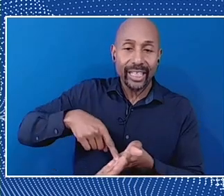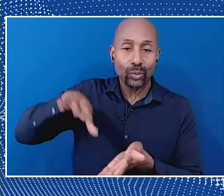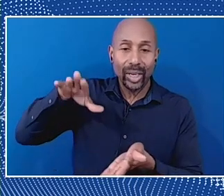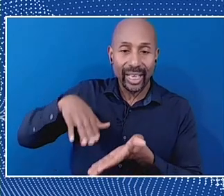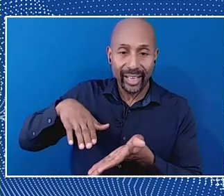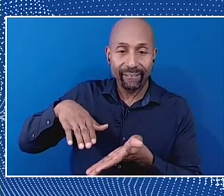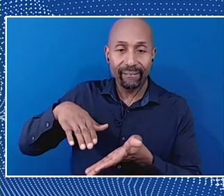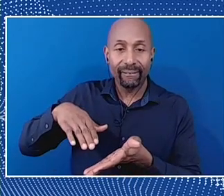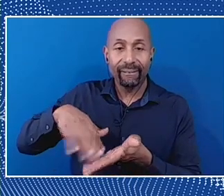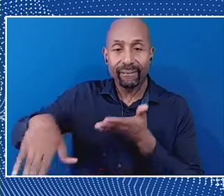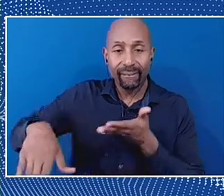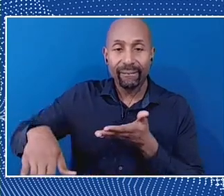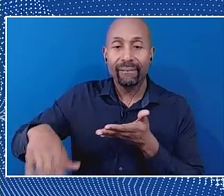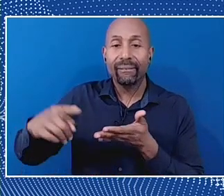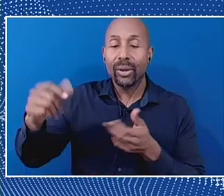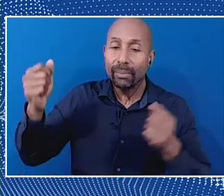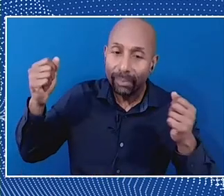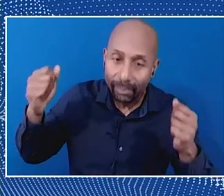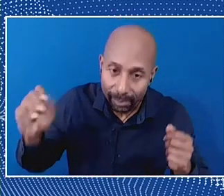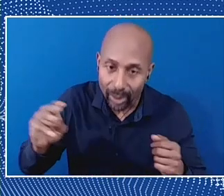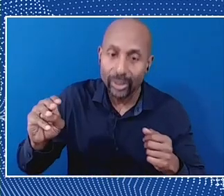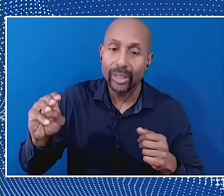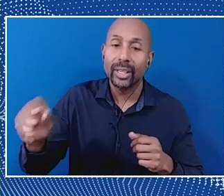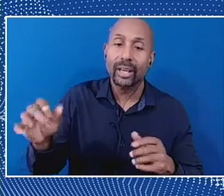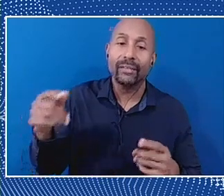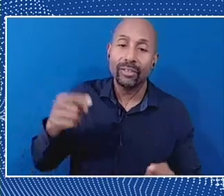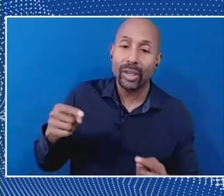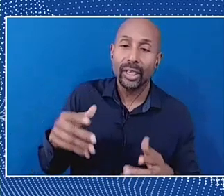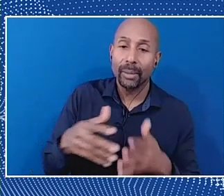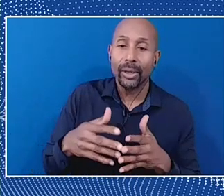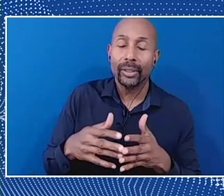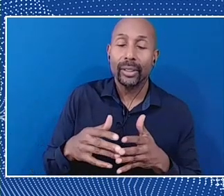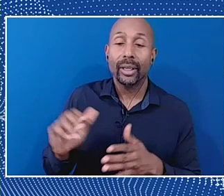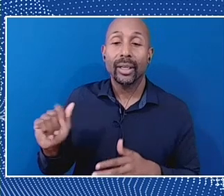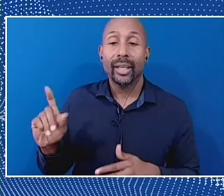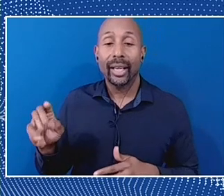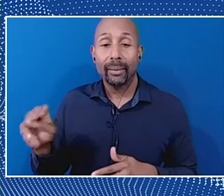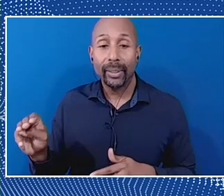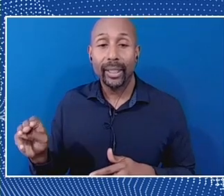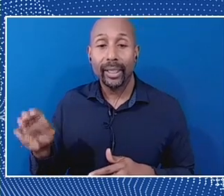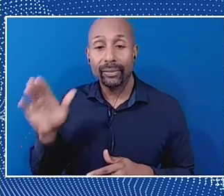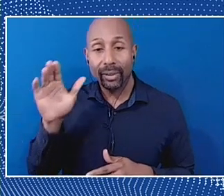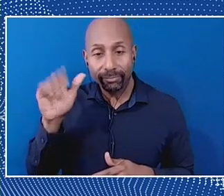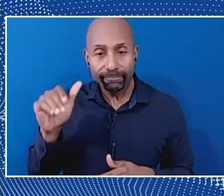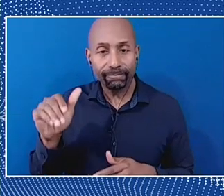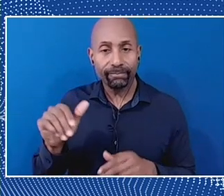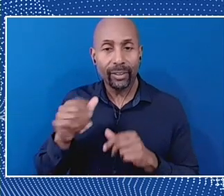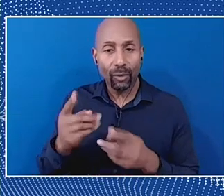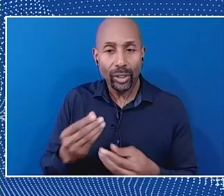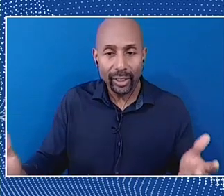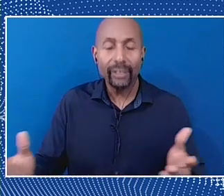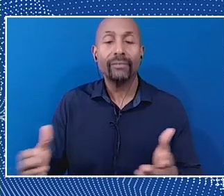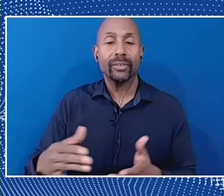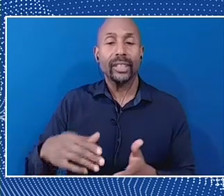this administration to reaffirm their commitment to addressing the student debt crisis. I urge negotiators to continue to